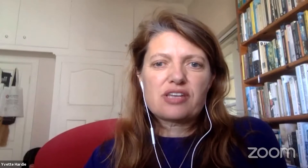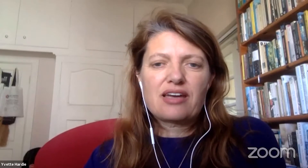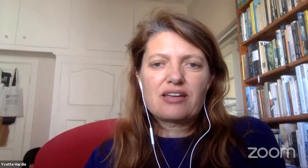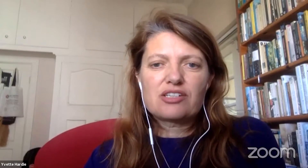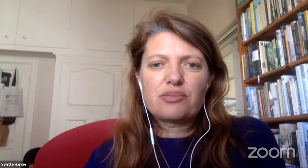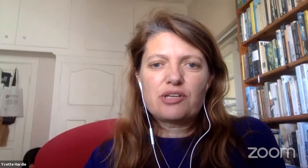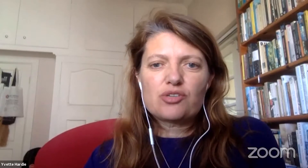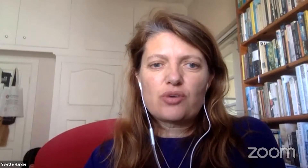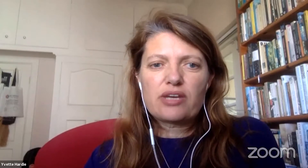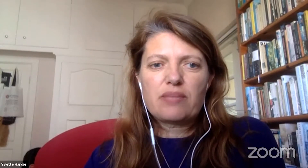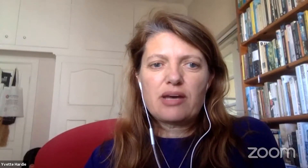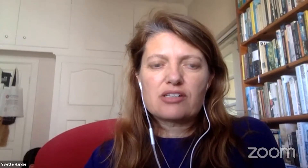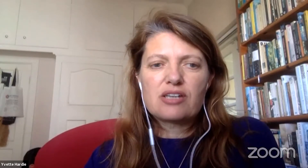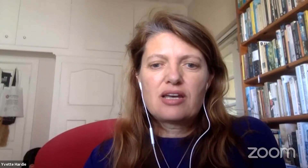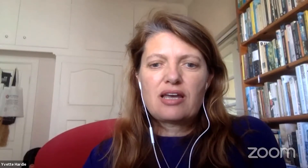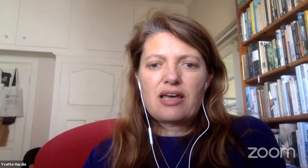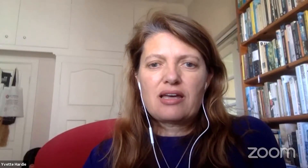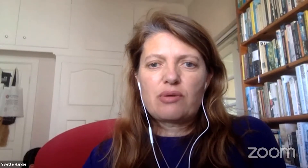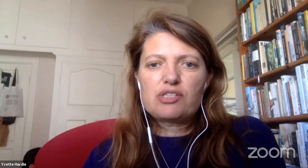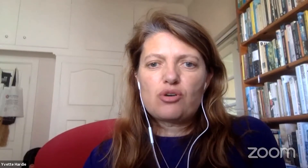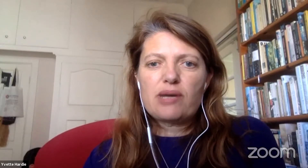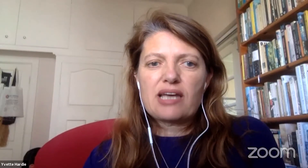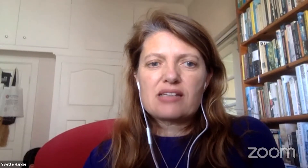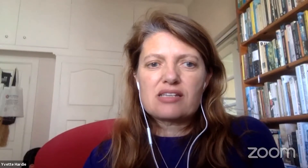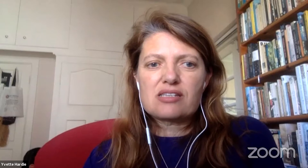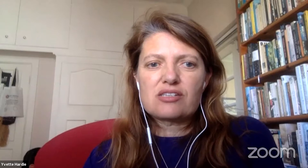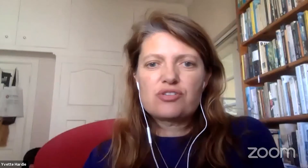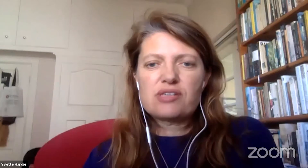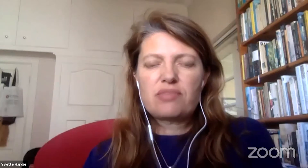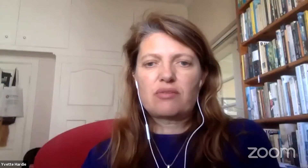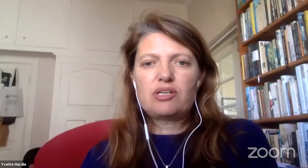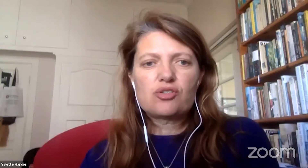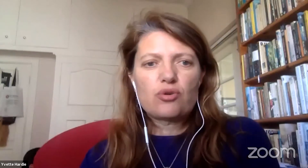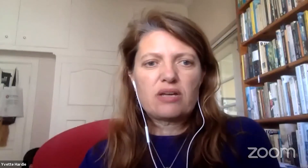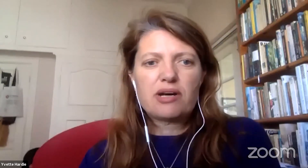and you know, we're not talking about when we talk about access to something, we're not talking about